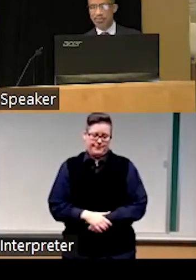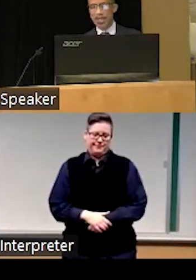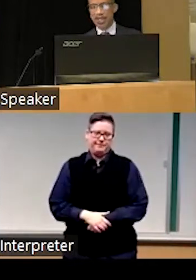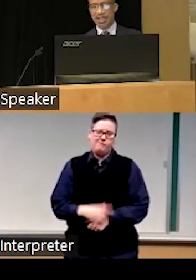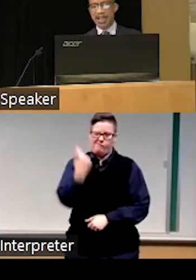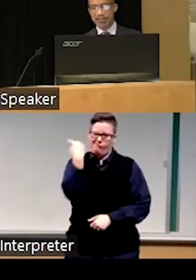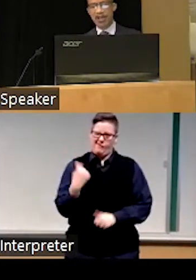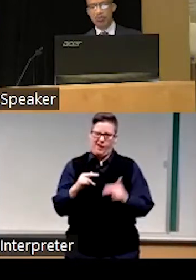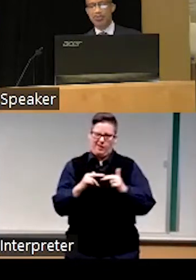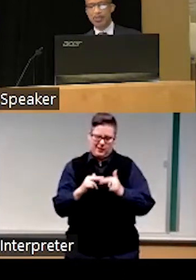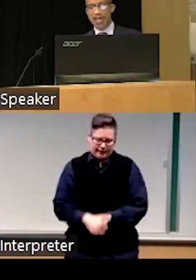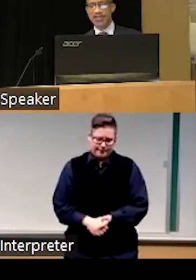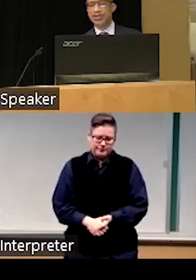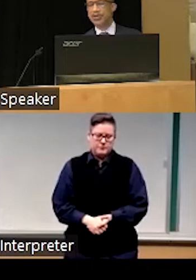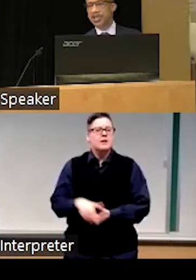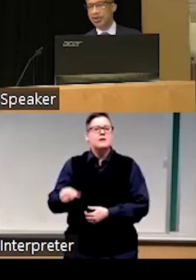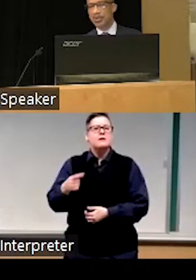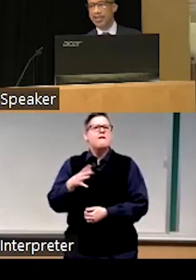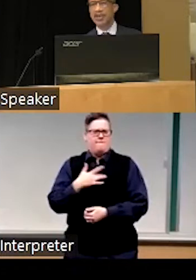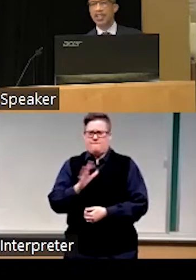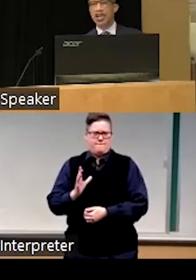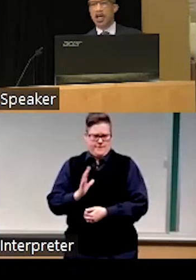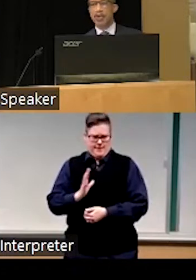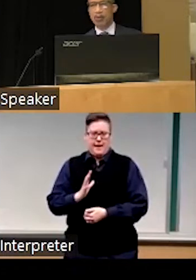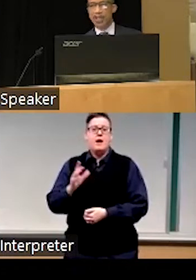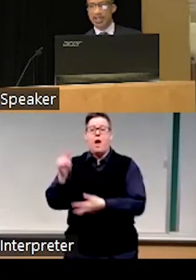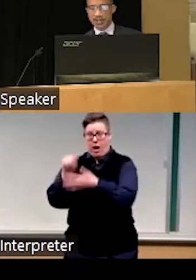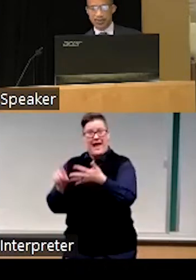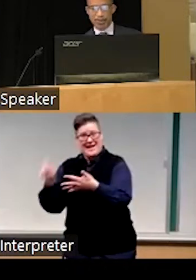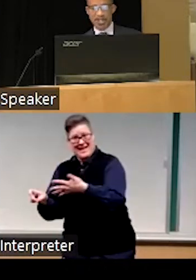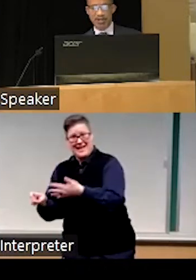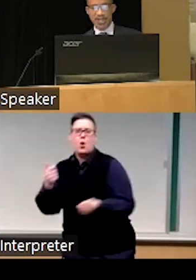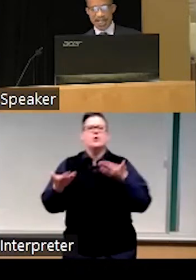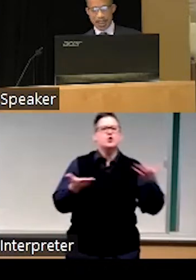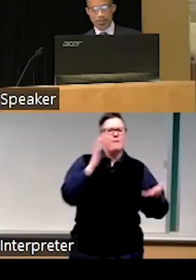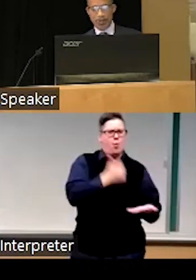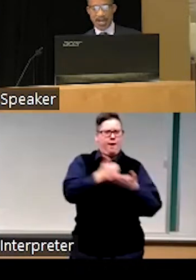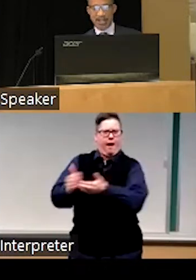would be that he felt would be best associated with helping these particular needs be met